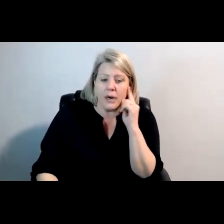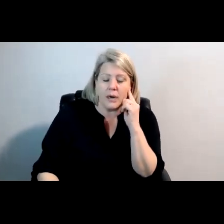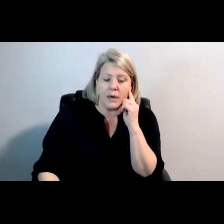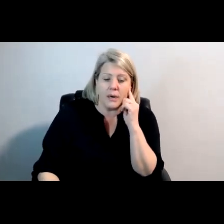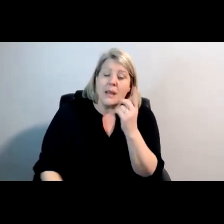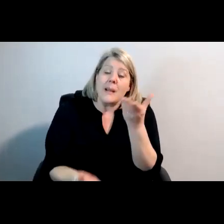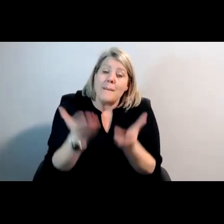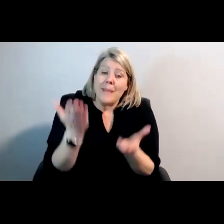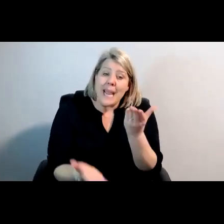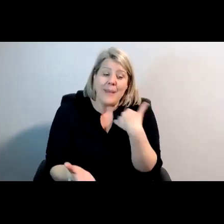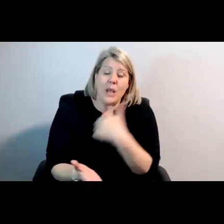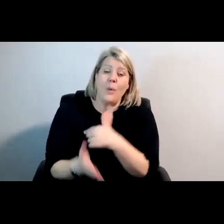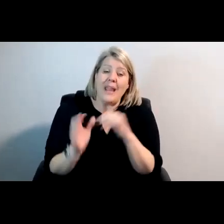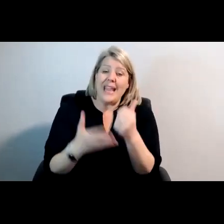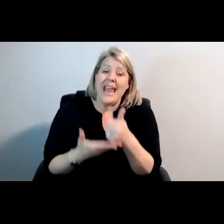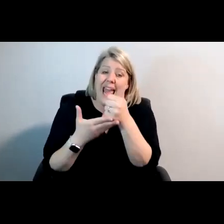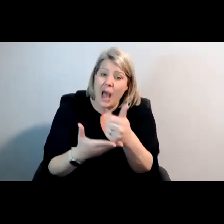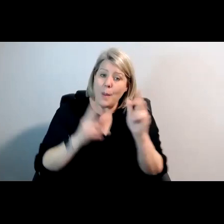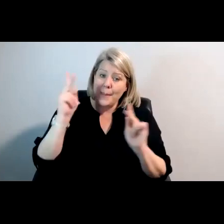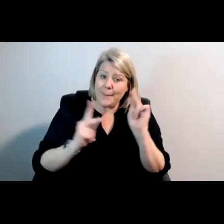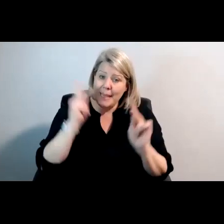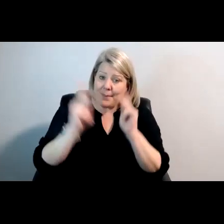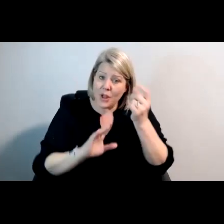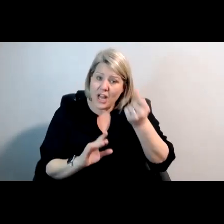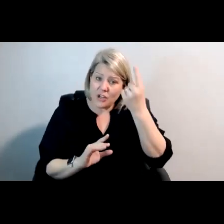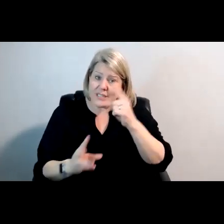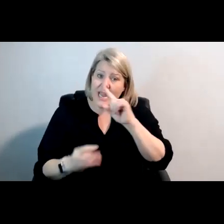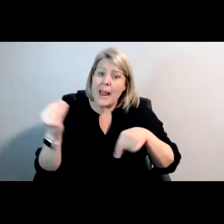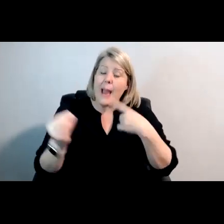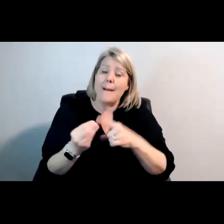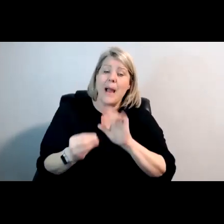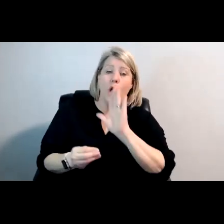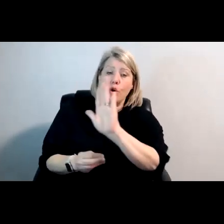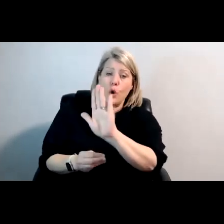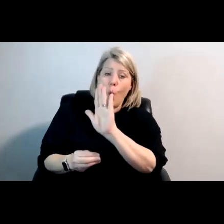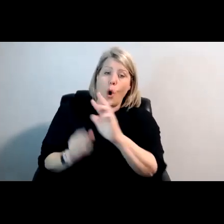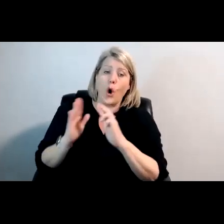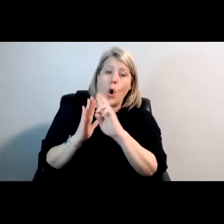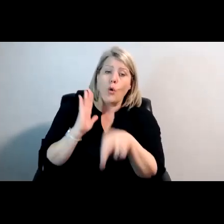by helping people understand a little bit about your actual role with Project ACTION!